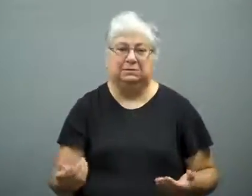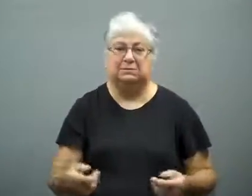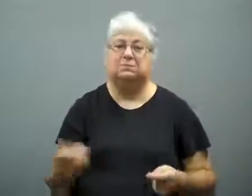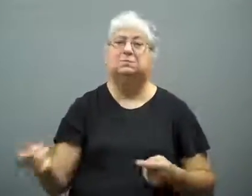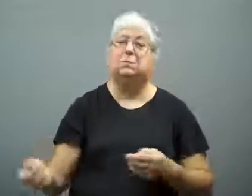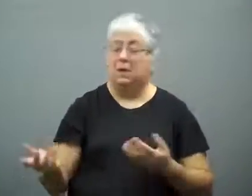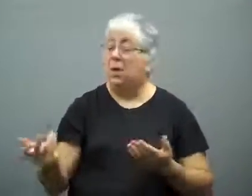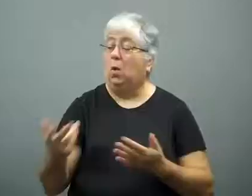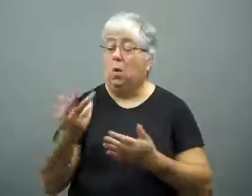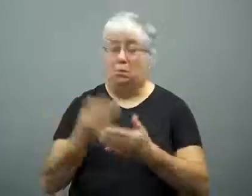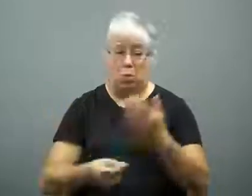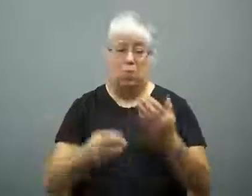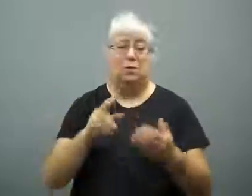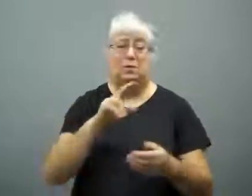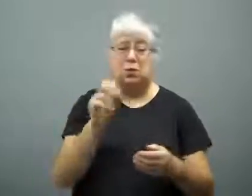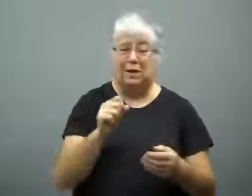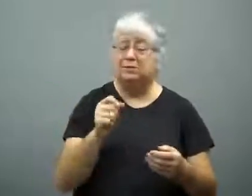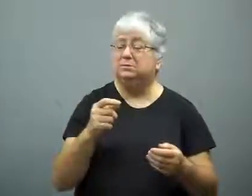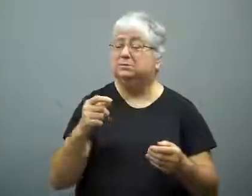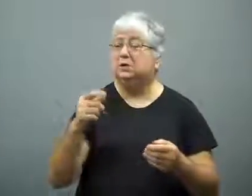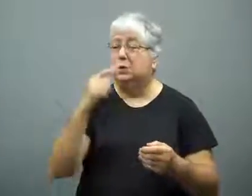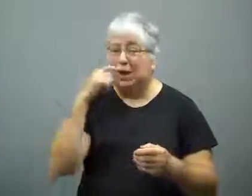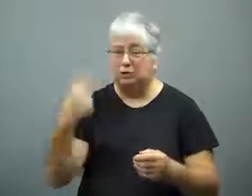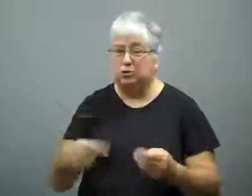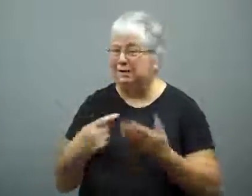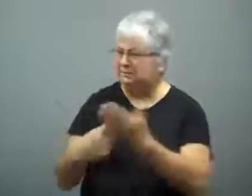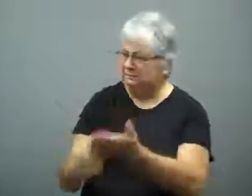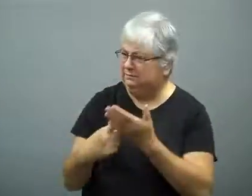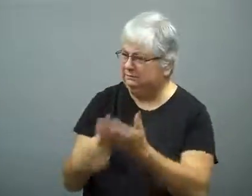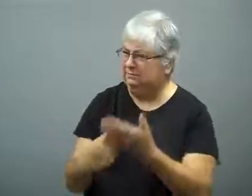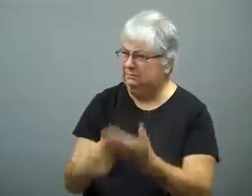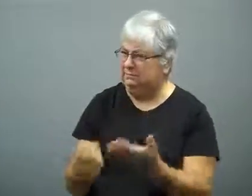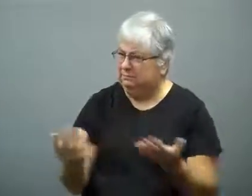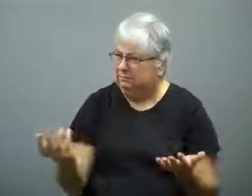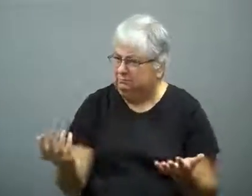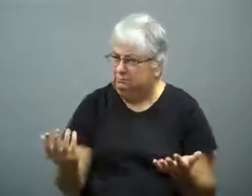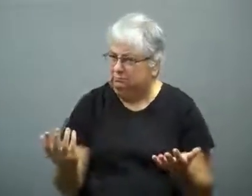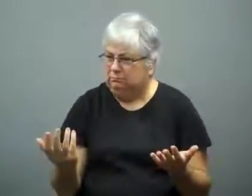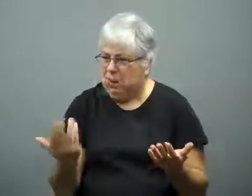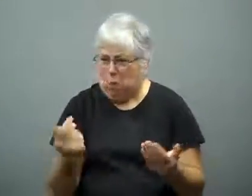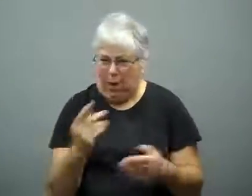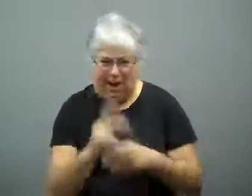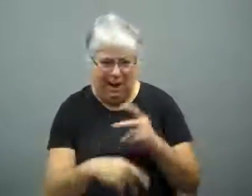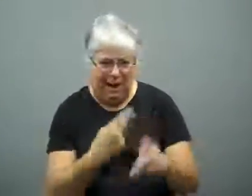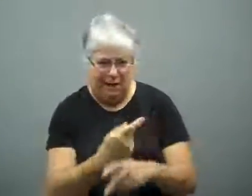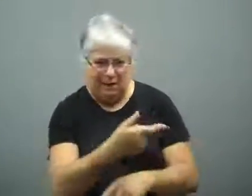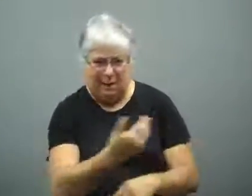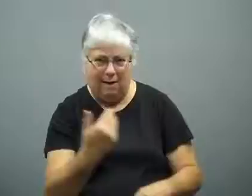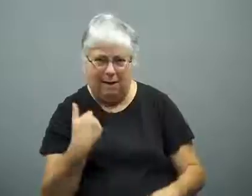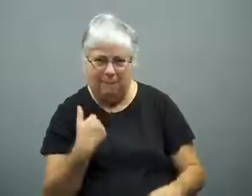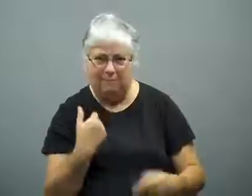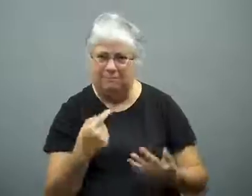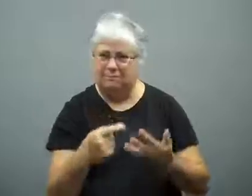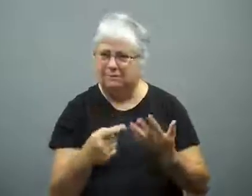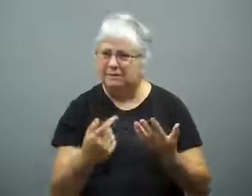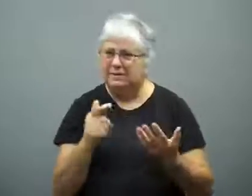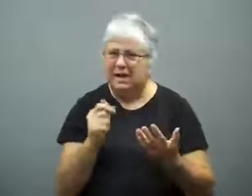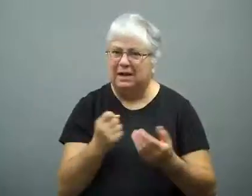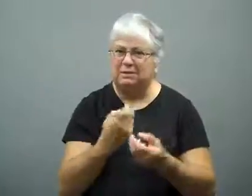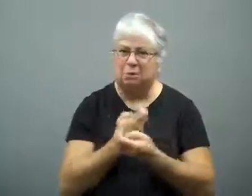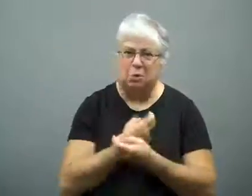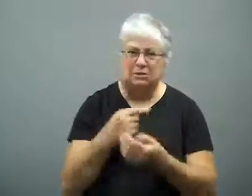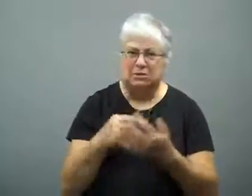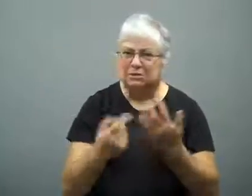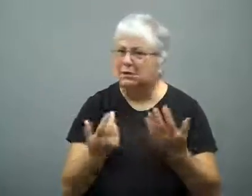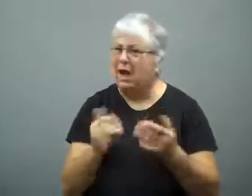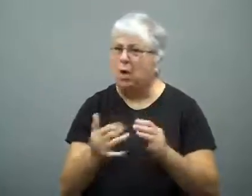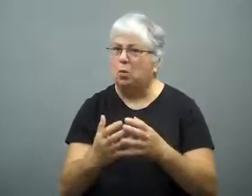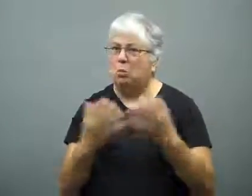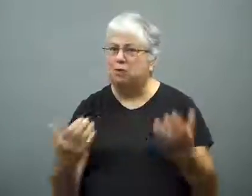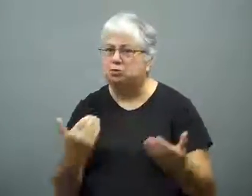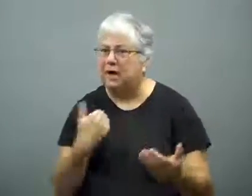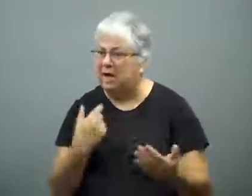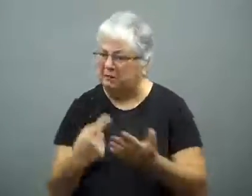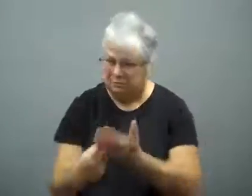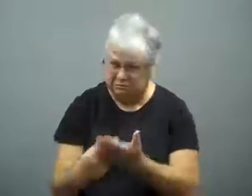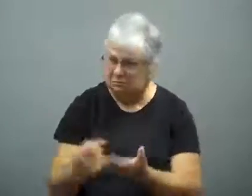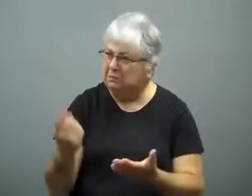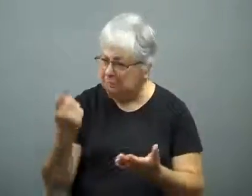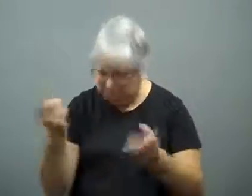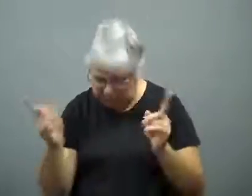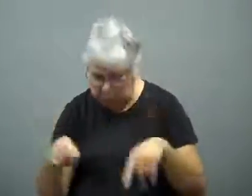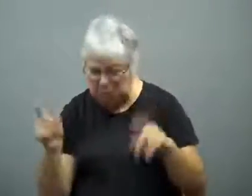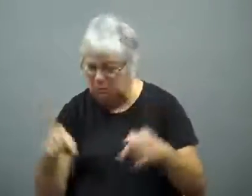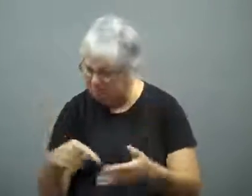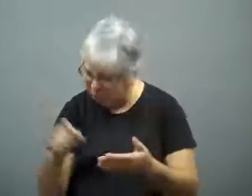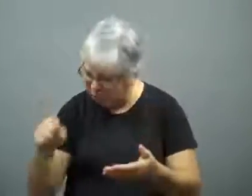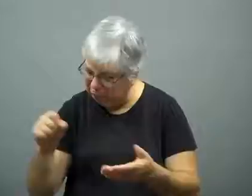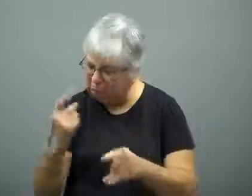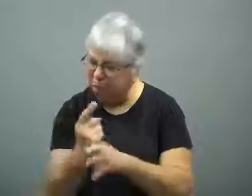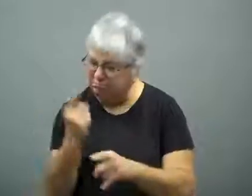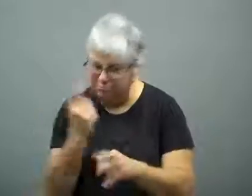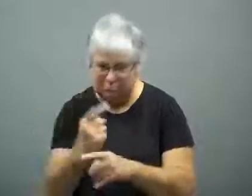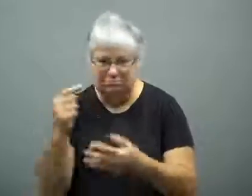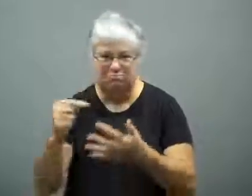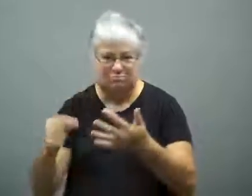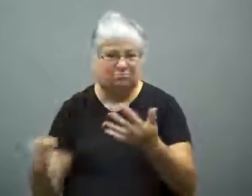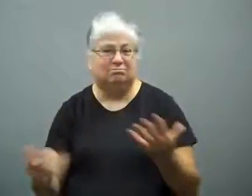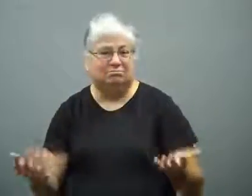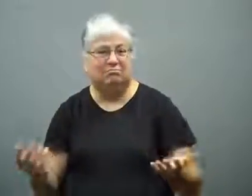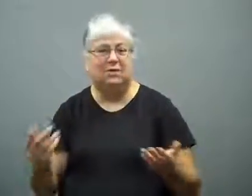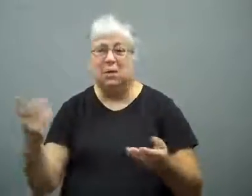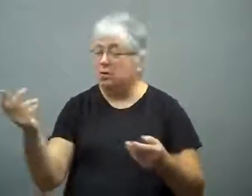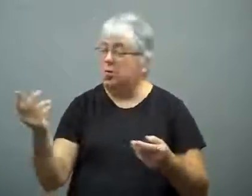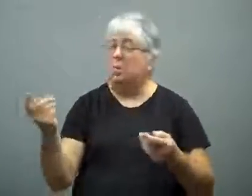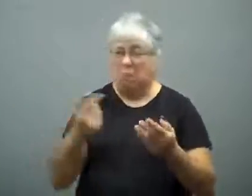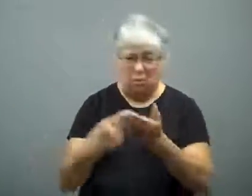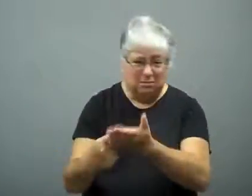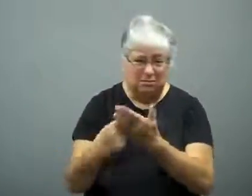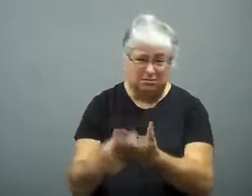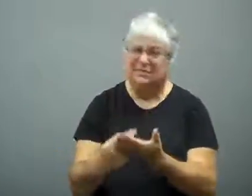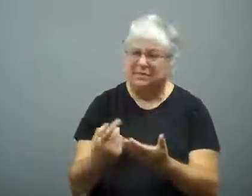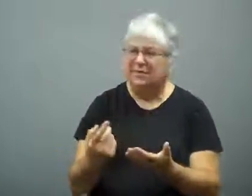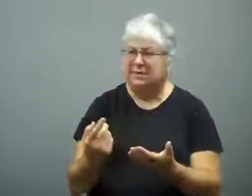The US and Russia agreed on the types and amounts of weapons Syria has.